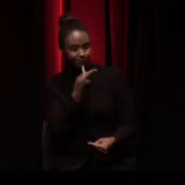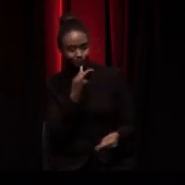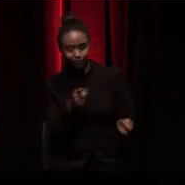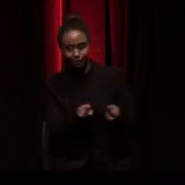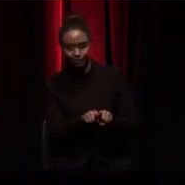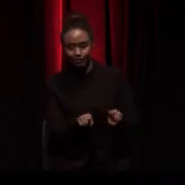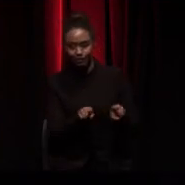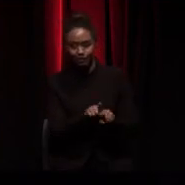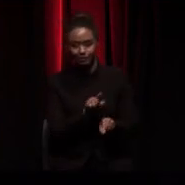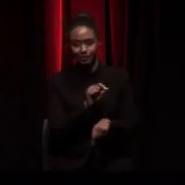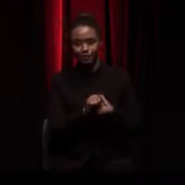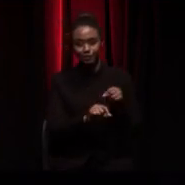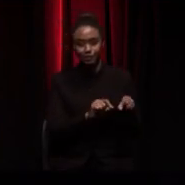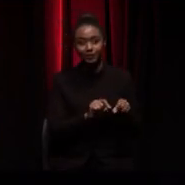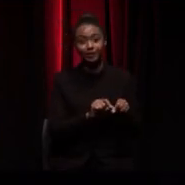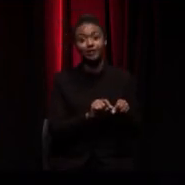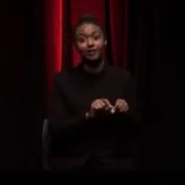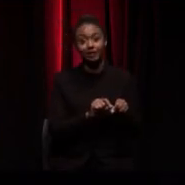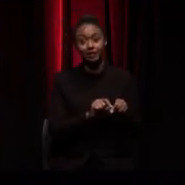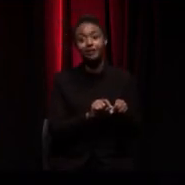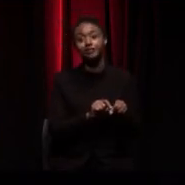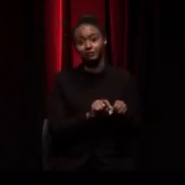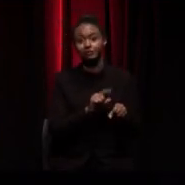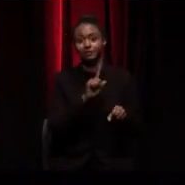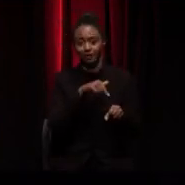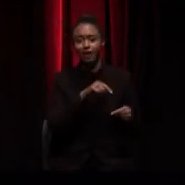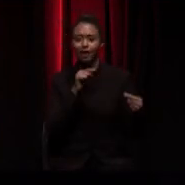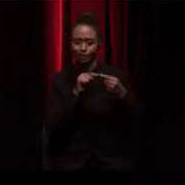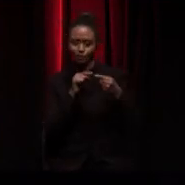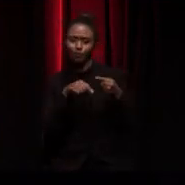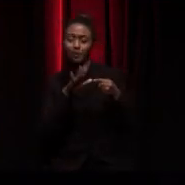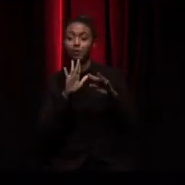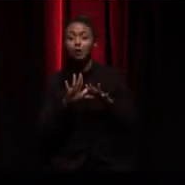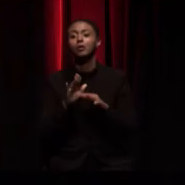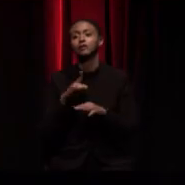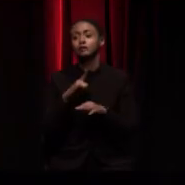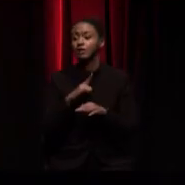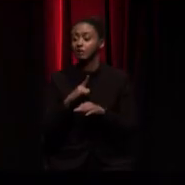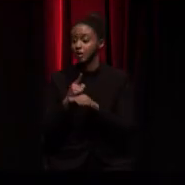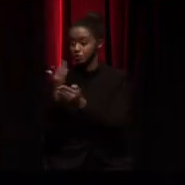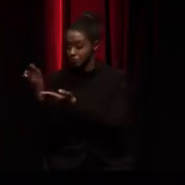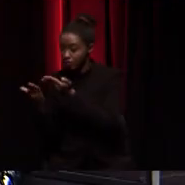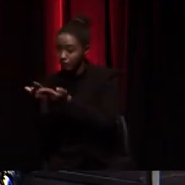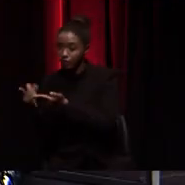But we also have service journalism, and journalism in many other fields.